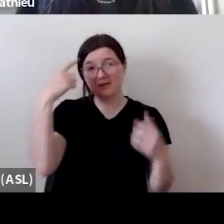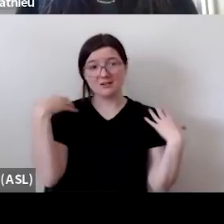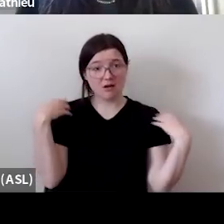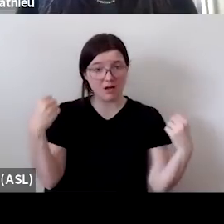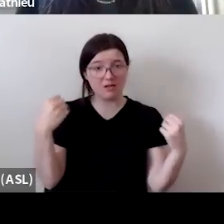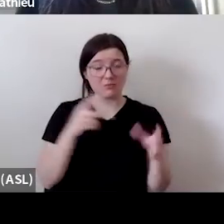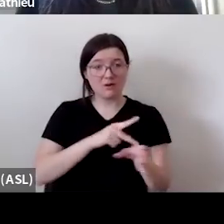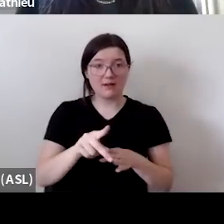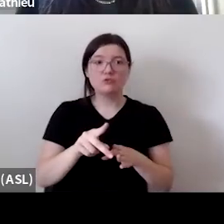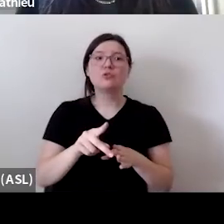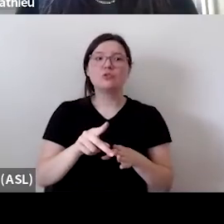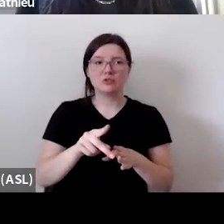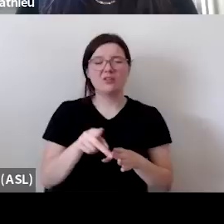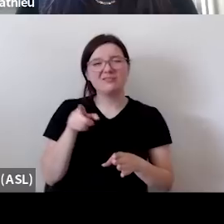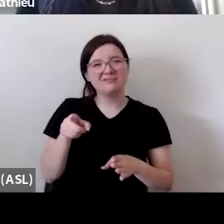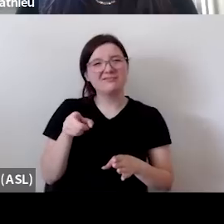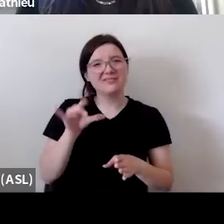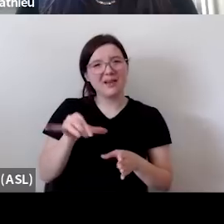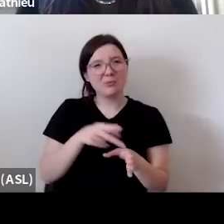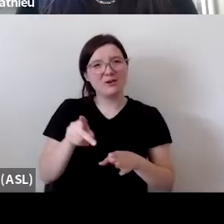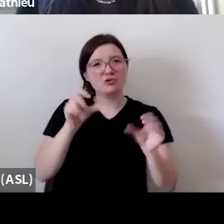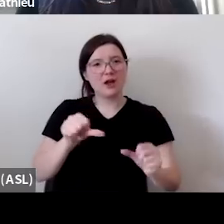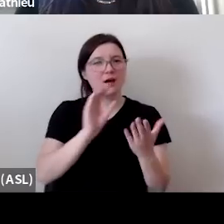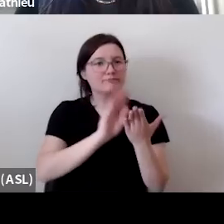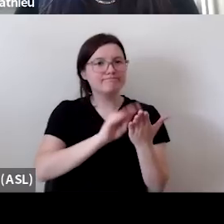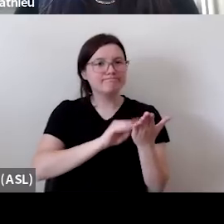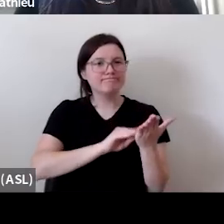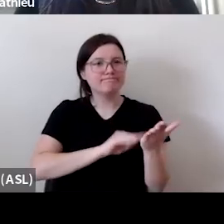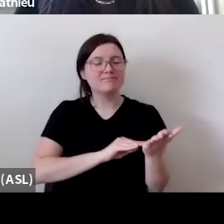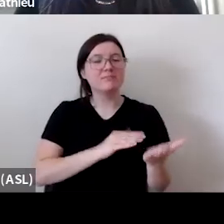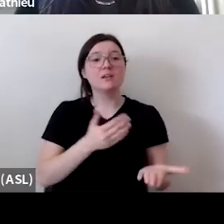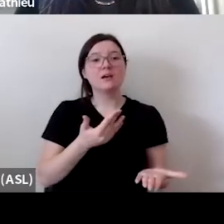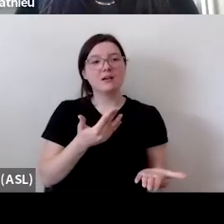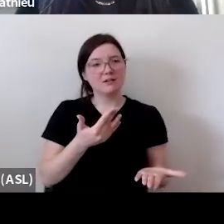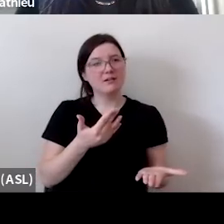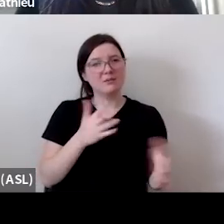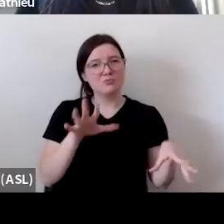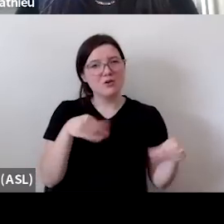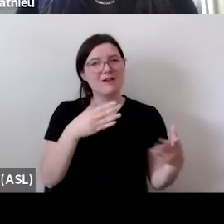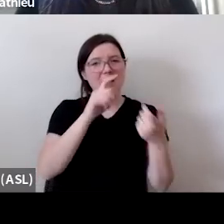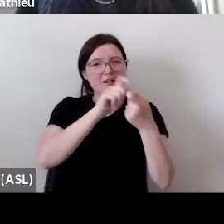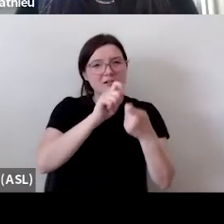through the document that'll help them perhaps avoid eviction that the housing site can follow.